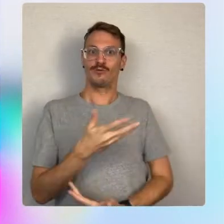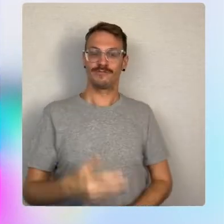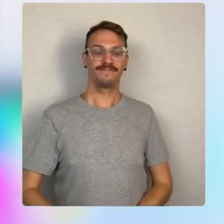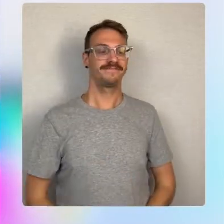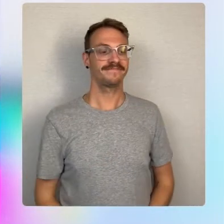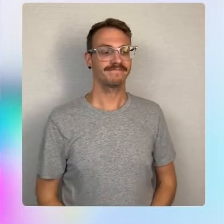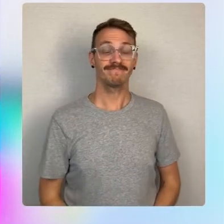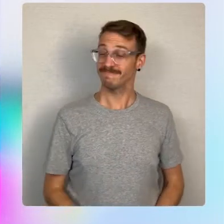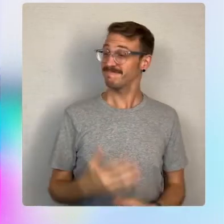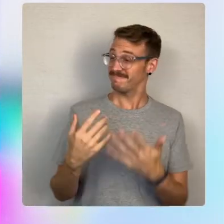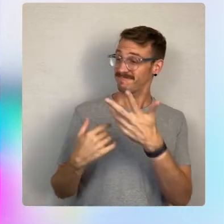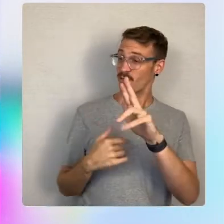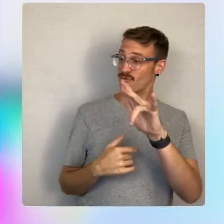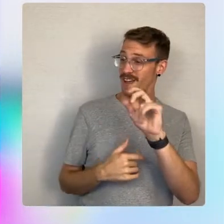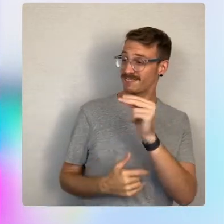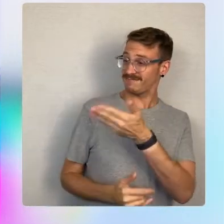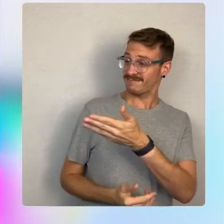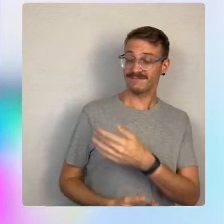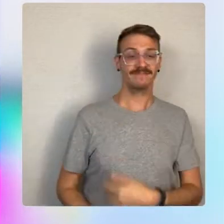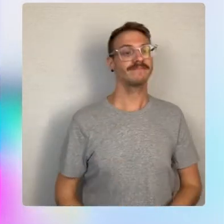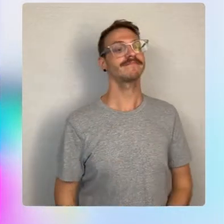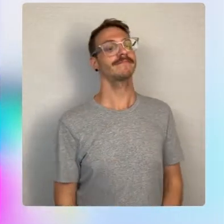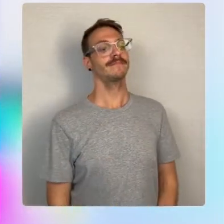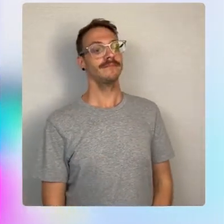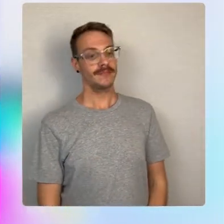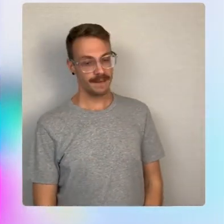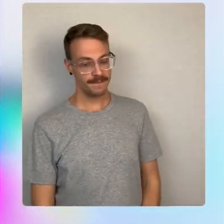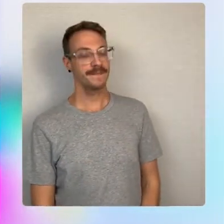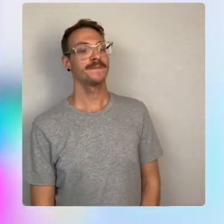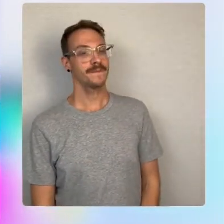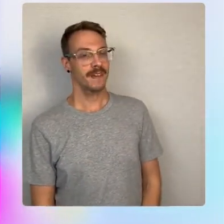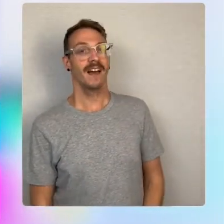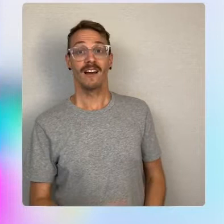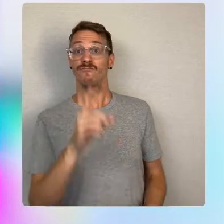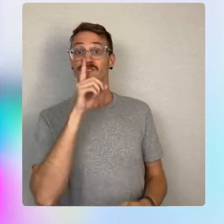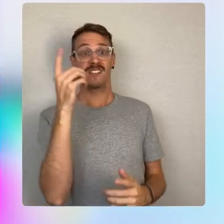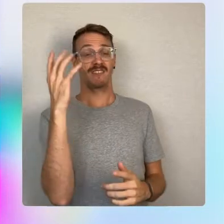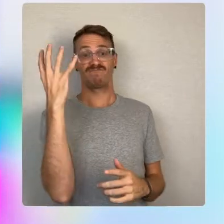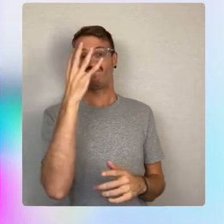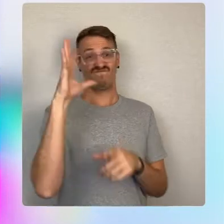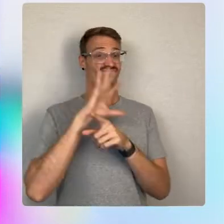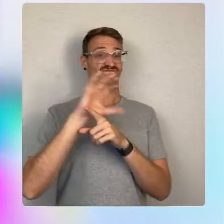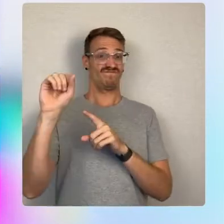Finally, Ryan, what was your experience here? Yeah, it was really a phenomenal experience.